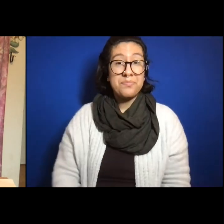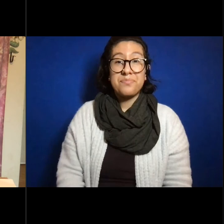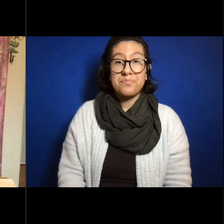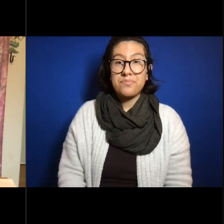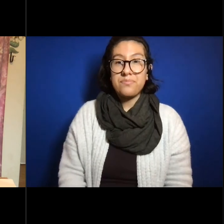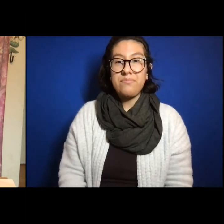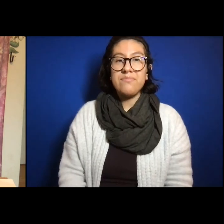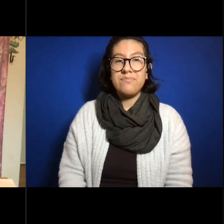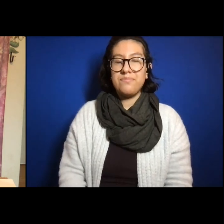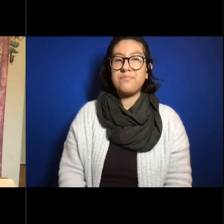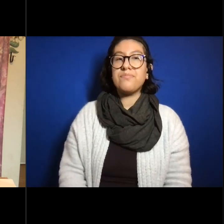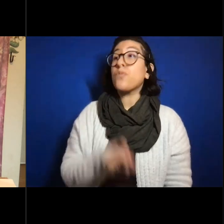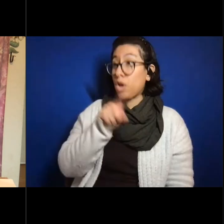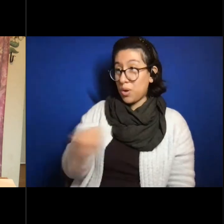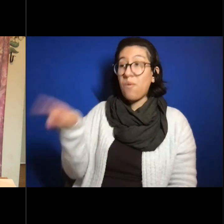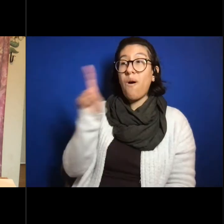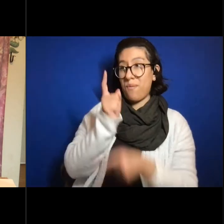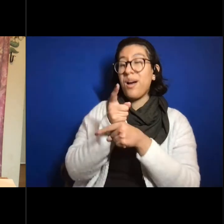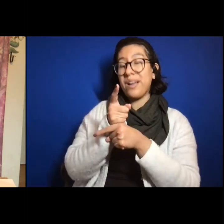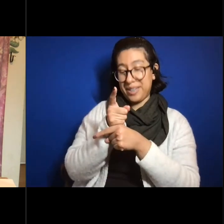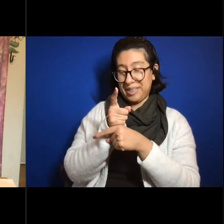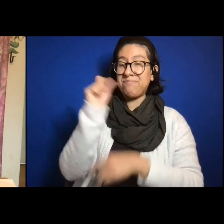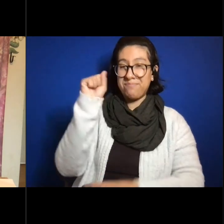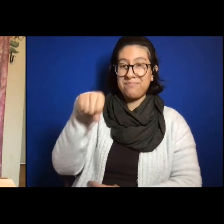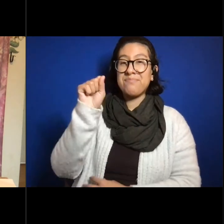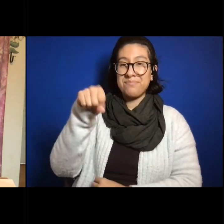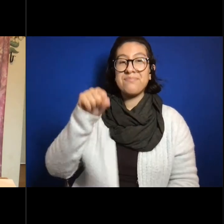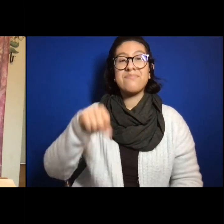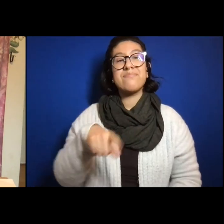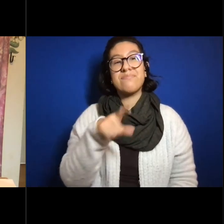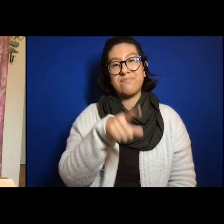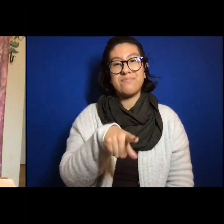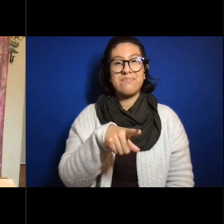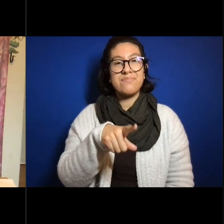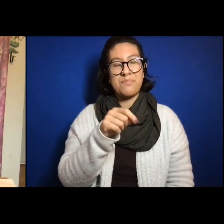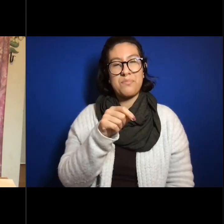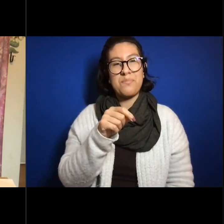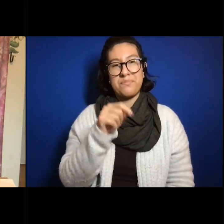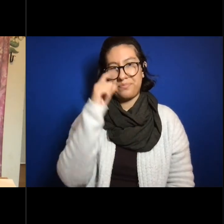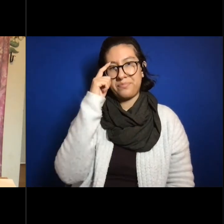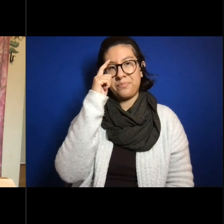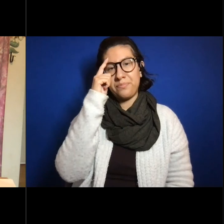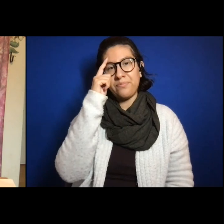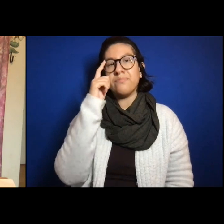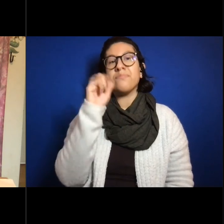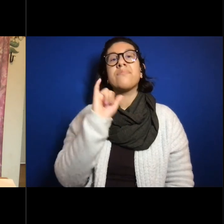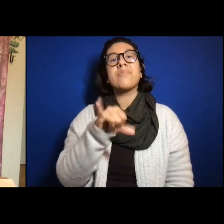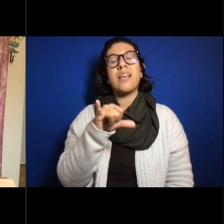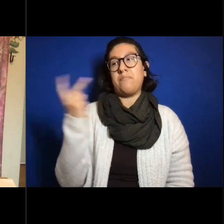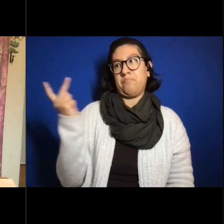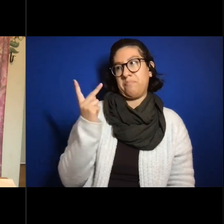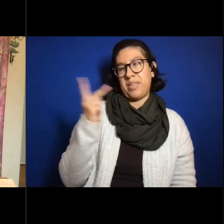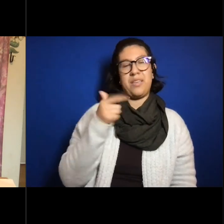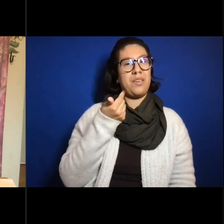So, you guys are all correct. And this is actually a cardboard house that Grace and I exterminated with last week.